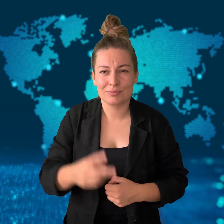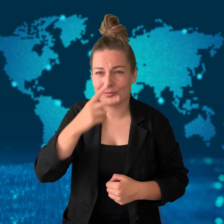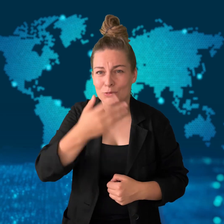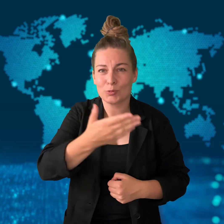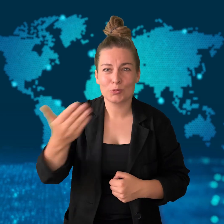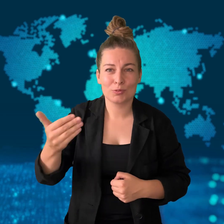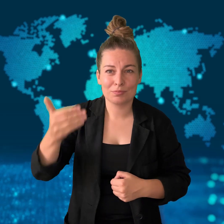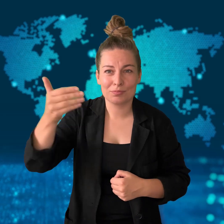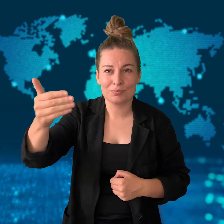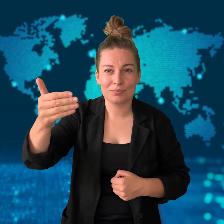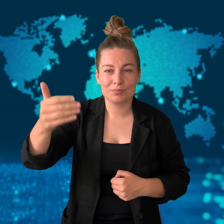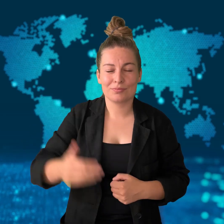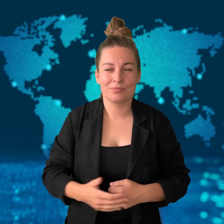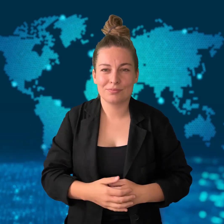See you next time!